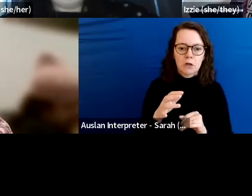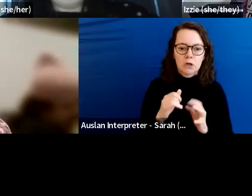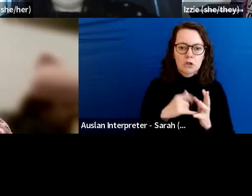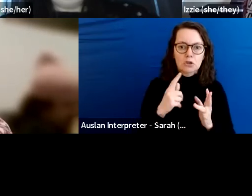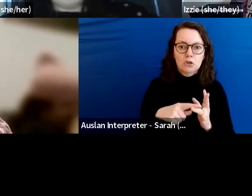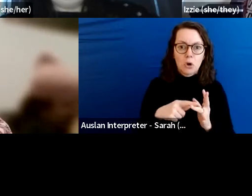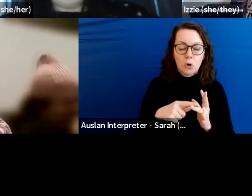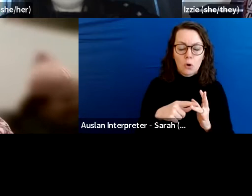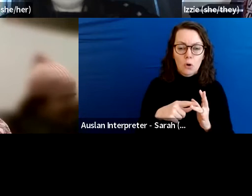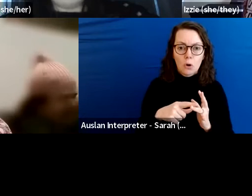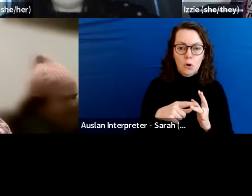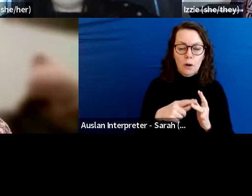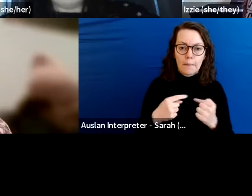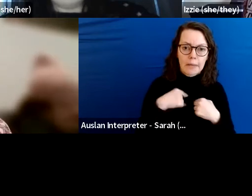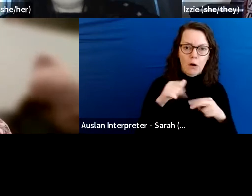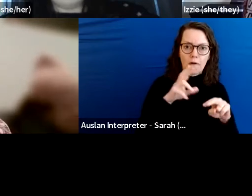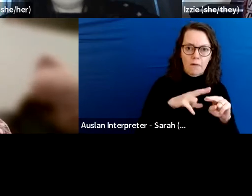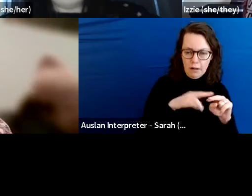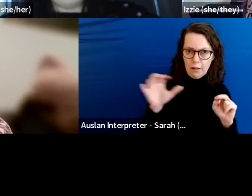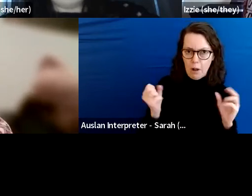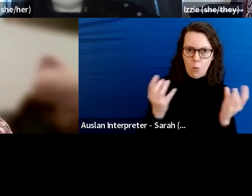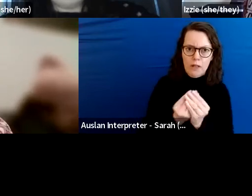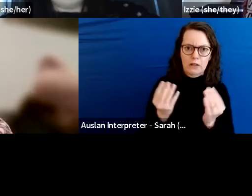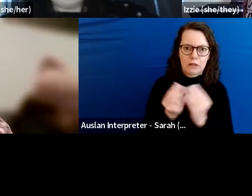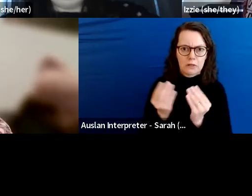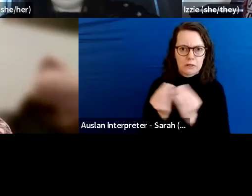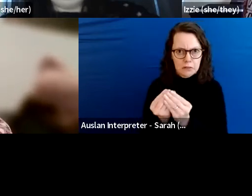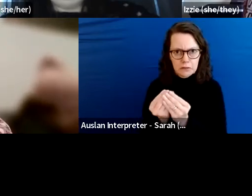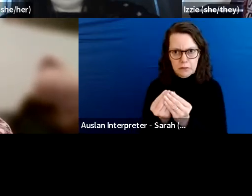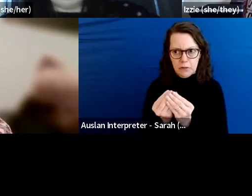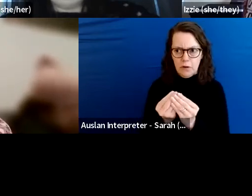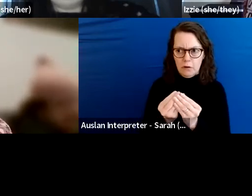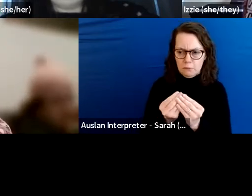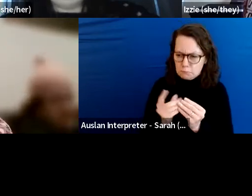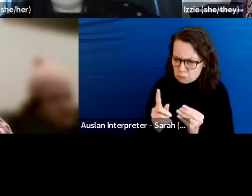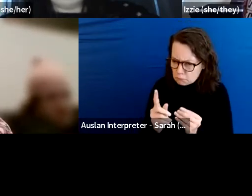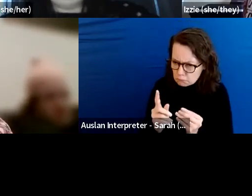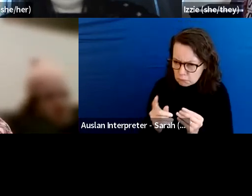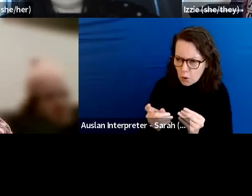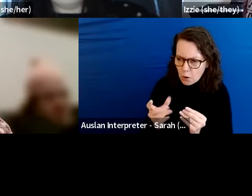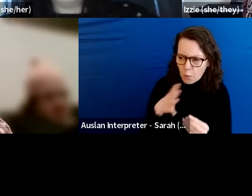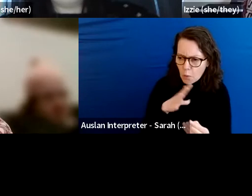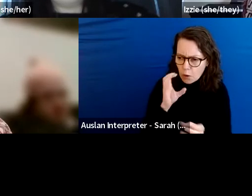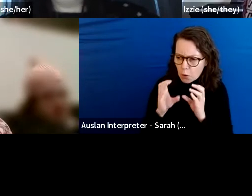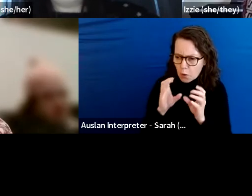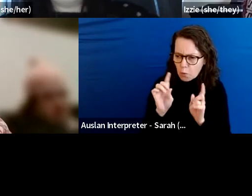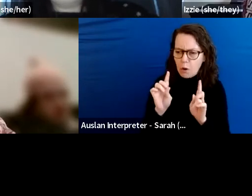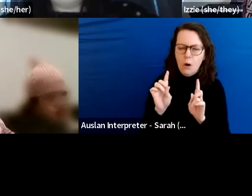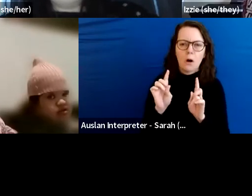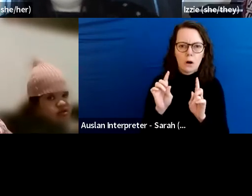So she would always need either me or dad to be with her. To be able to communicate what her needs were.